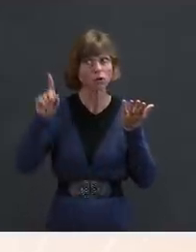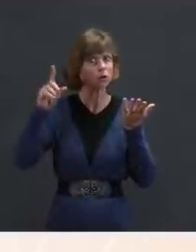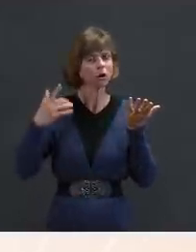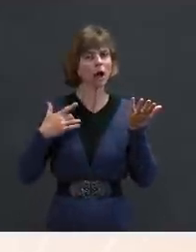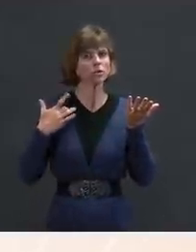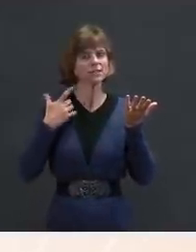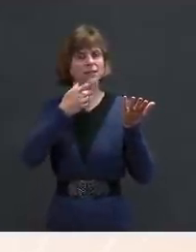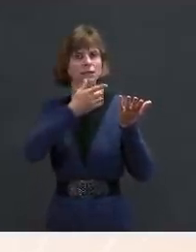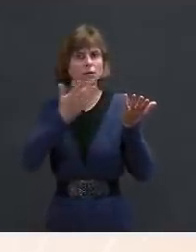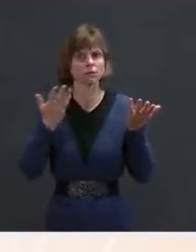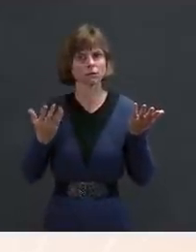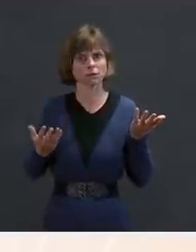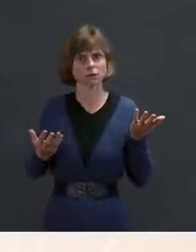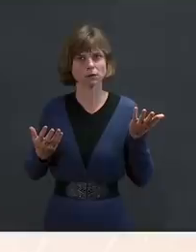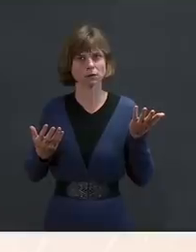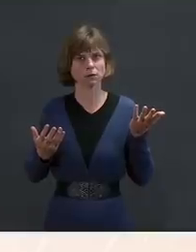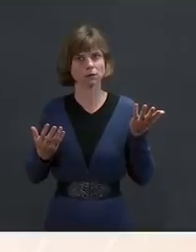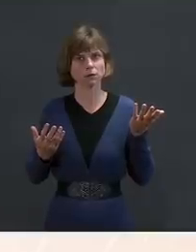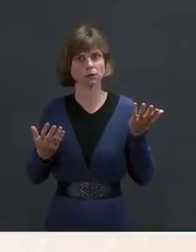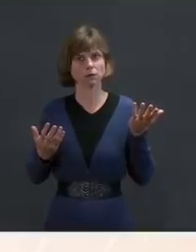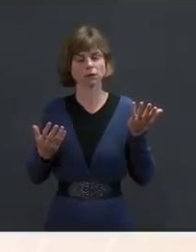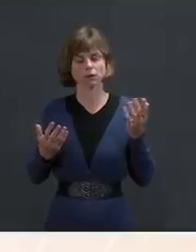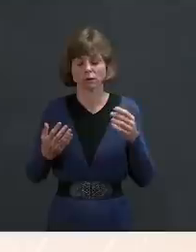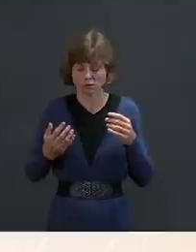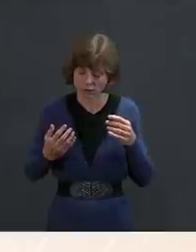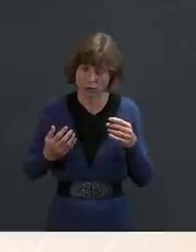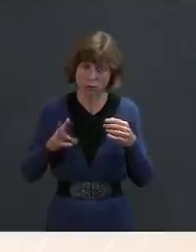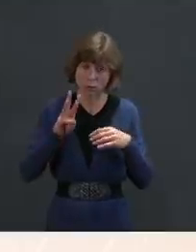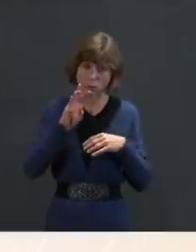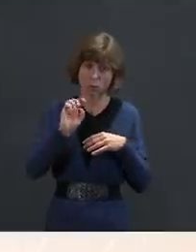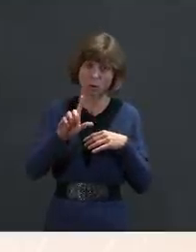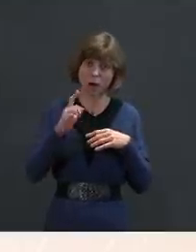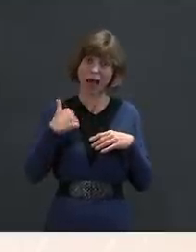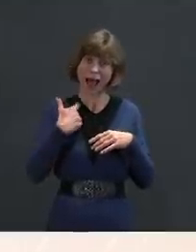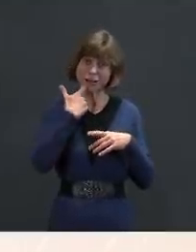handling the pandemic? Ms. Psaki: Well, as I stated yesterday,